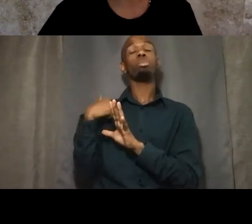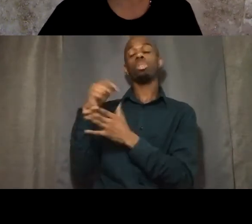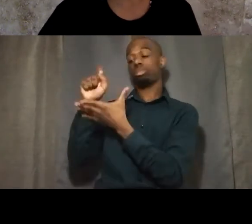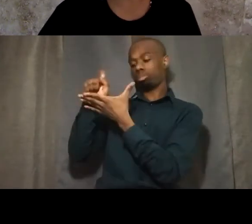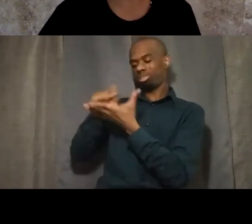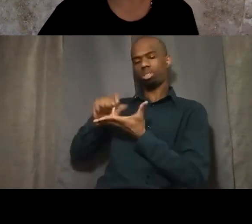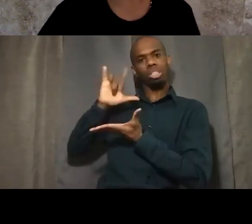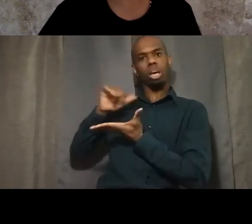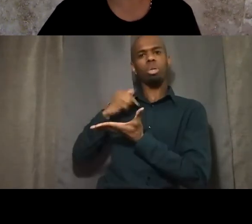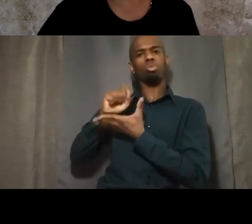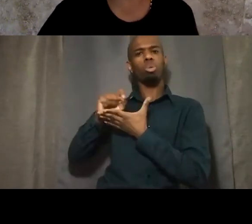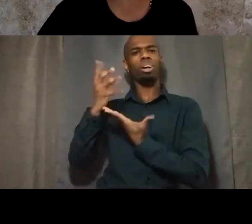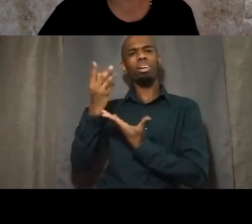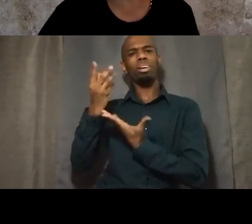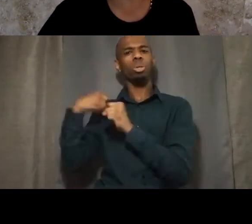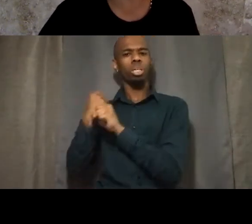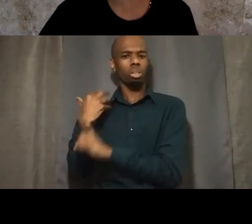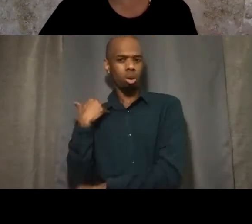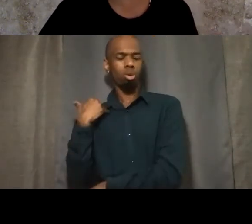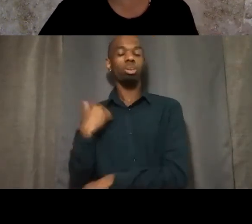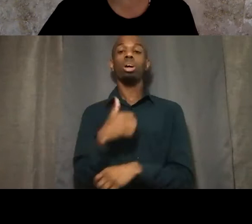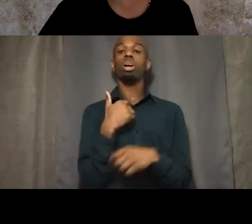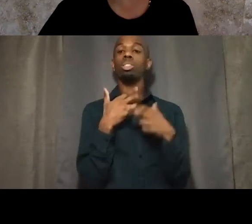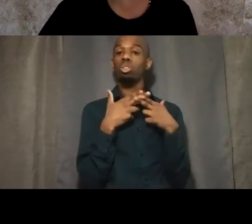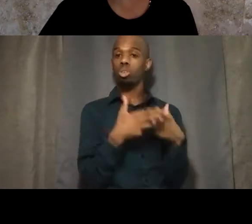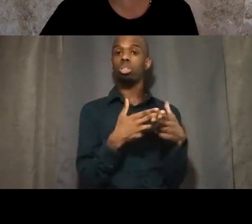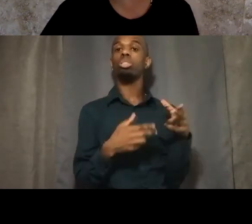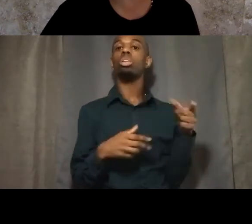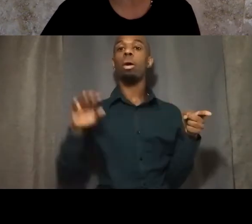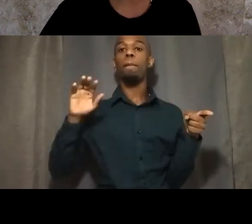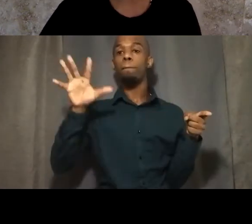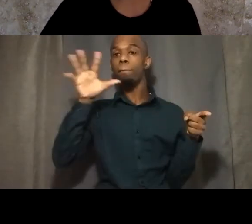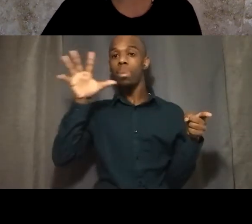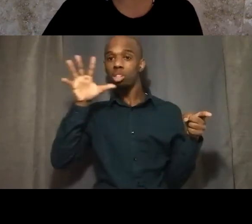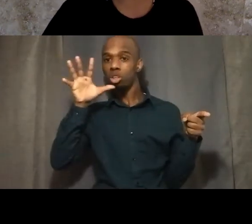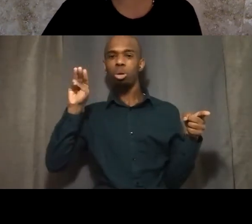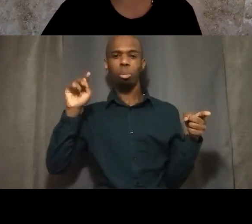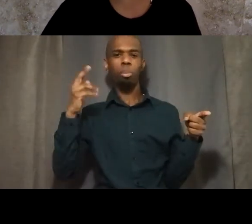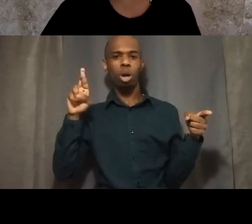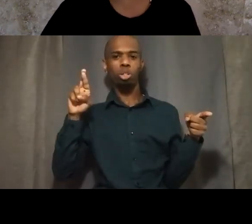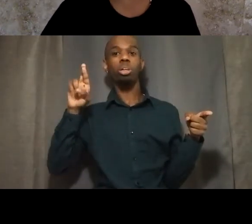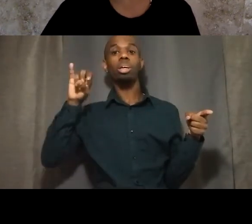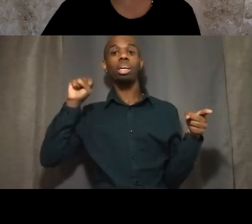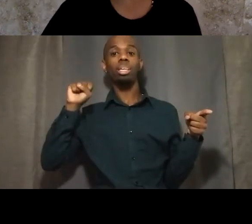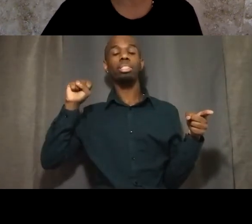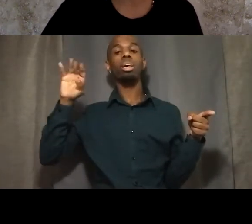to raise a child. It's called Womanist Mothering. And the idea that we need to intentionally reject